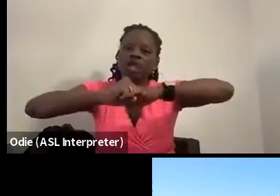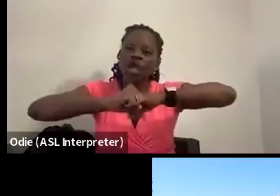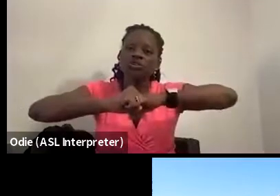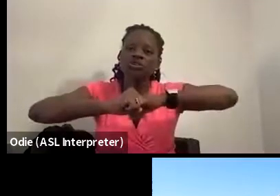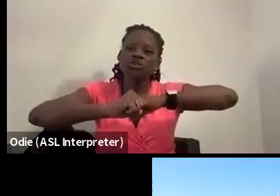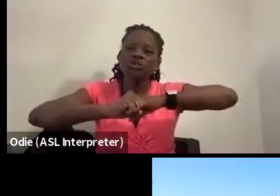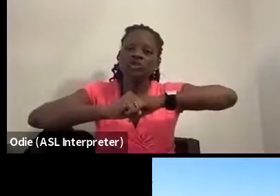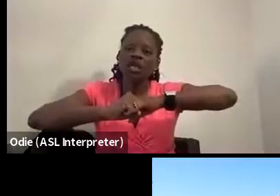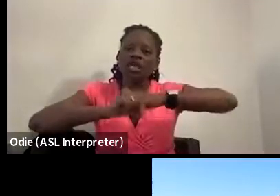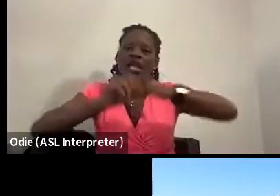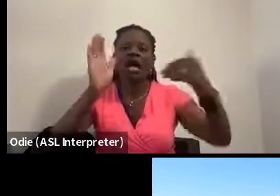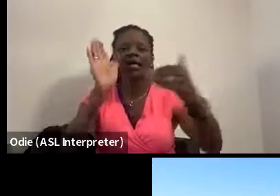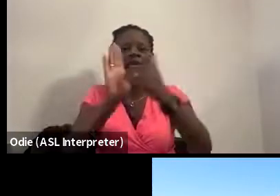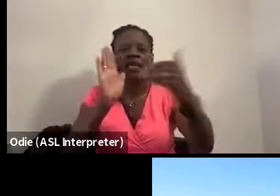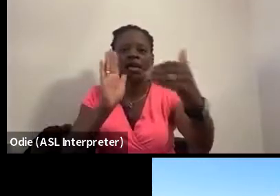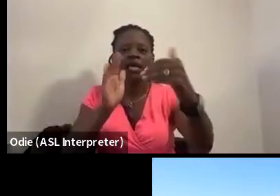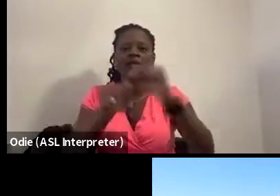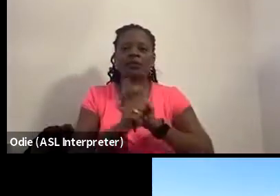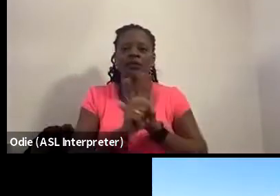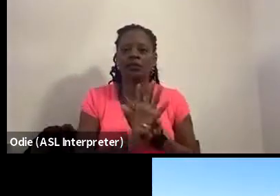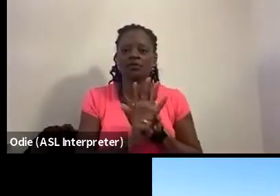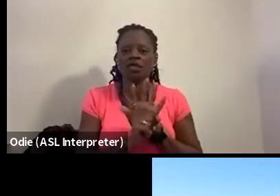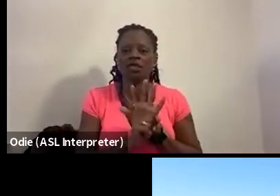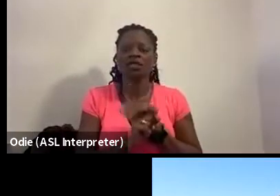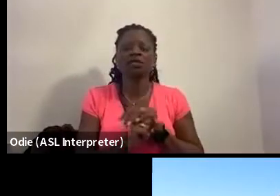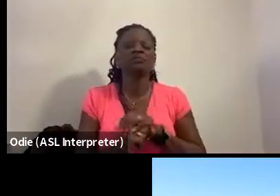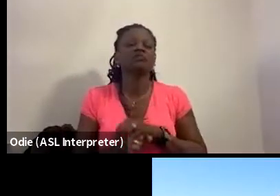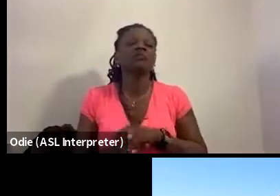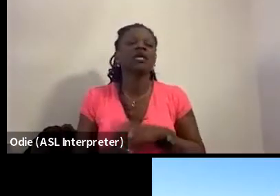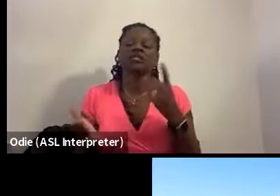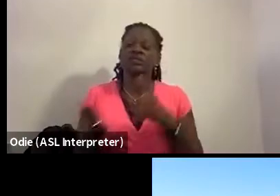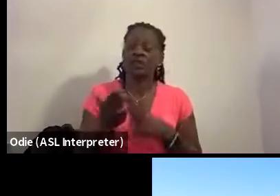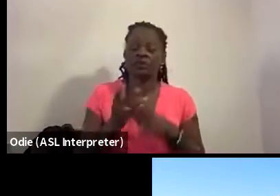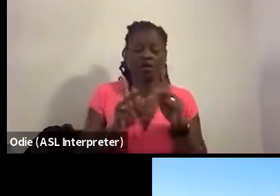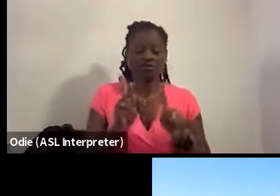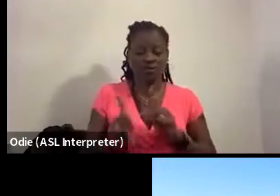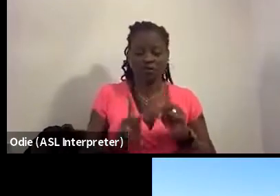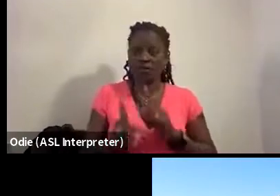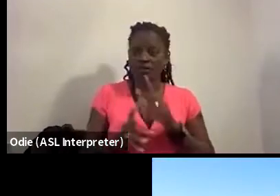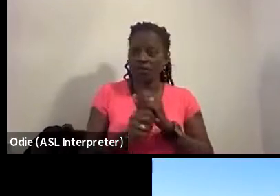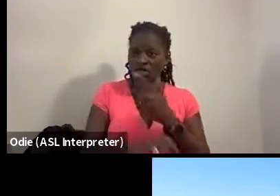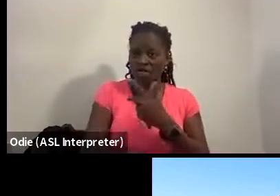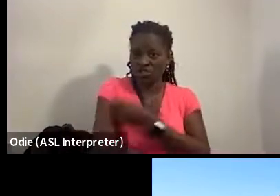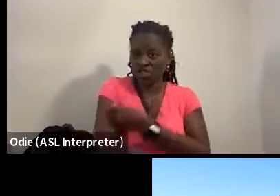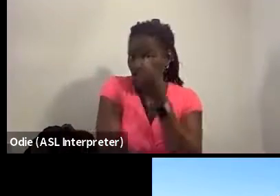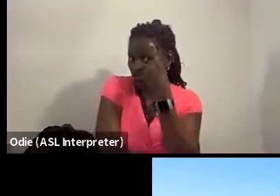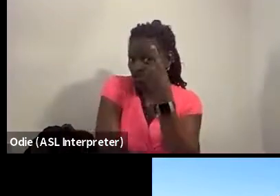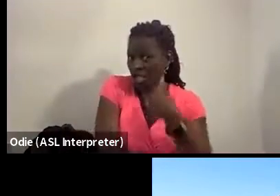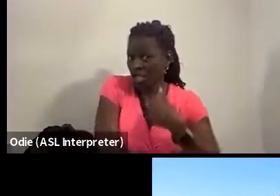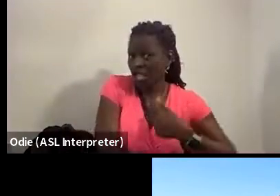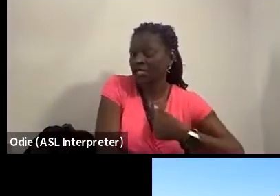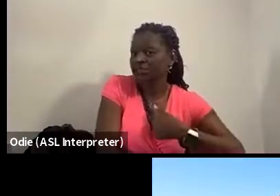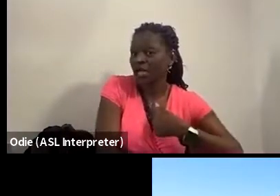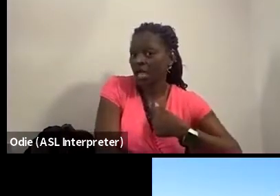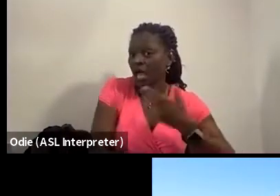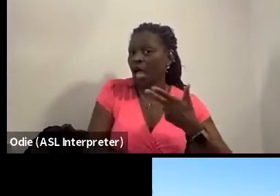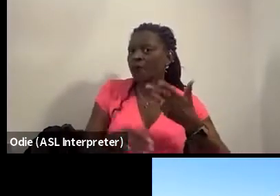And so sometimes actually when people get vaccines, remember, I'm a pediatrician, so Dr. Chenda. But